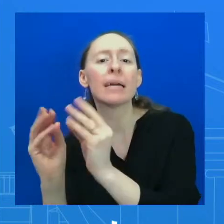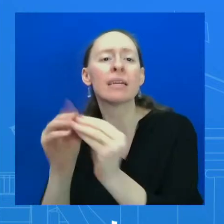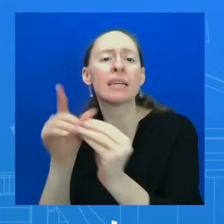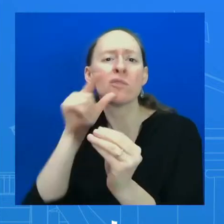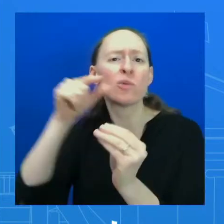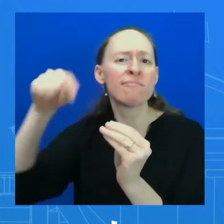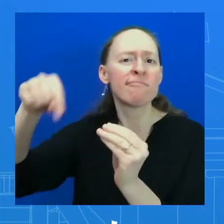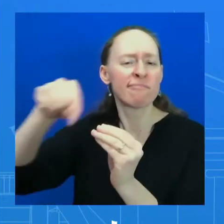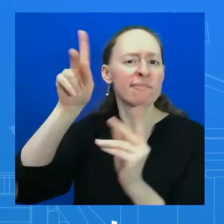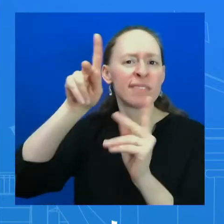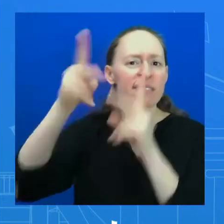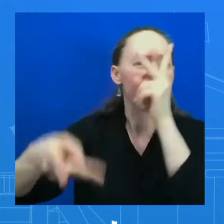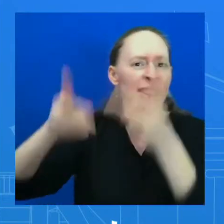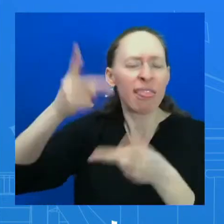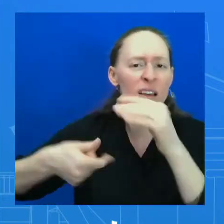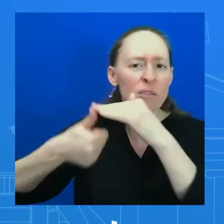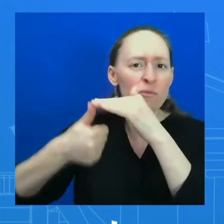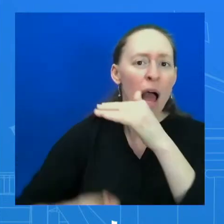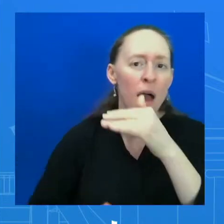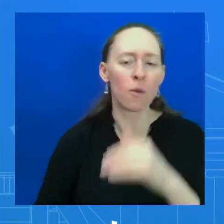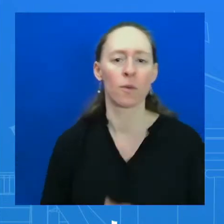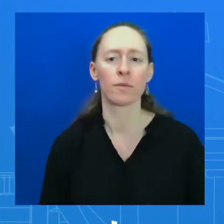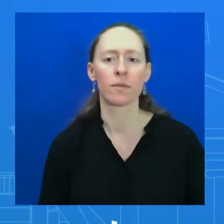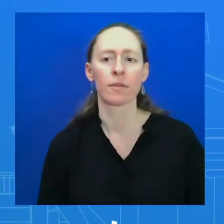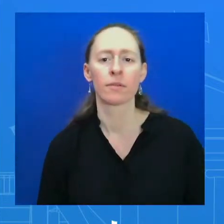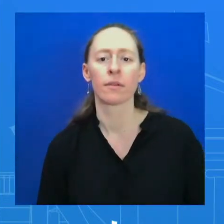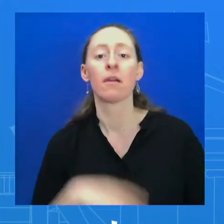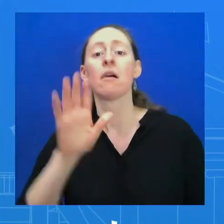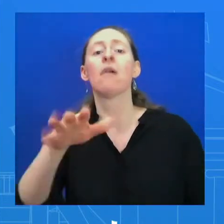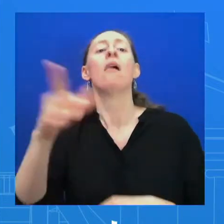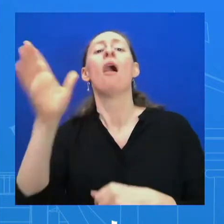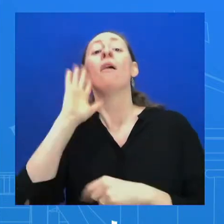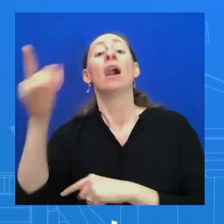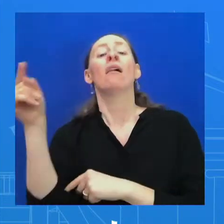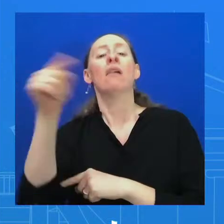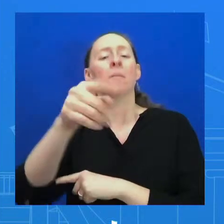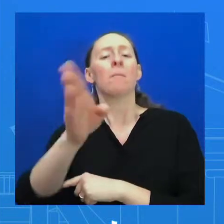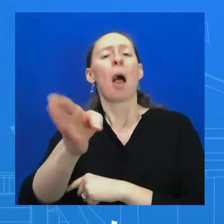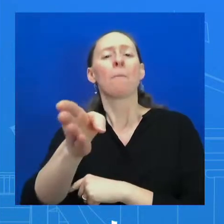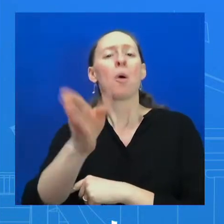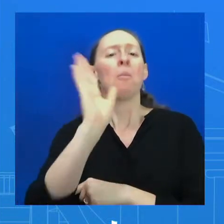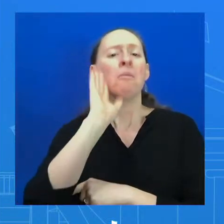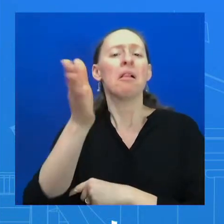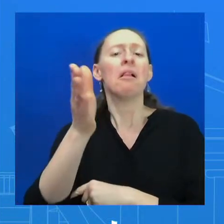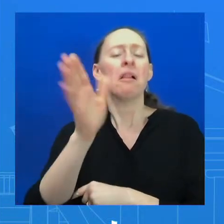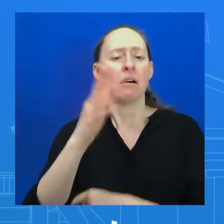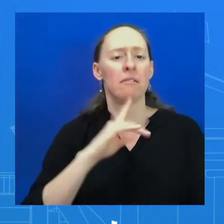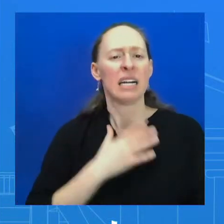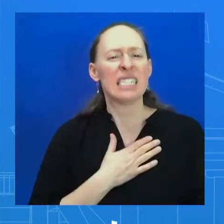looking forward to going to Baltimore, being there for the -- for the people of Baltimore. You heard him say he's going to be there for as long as it takes